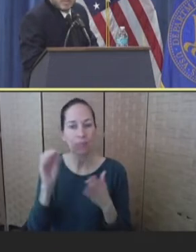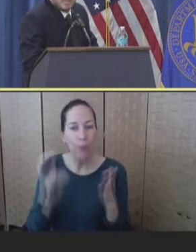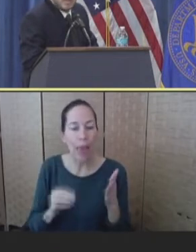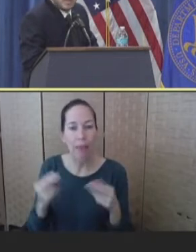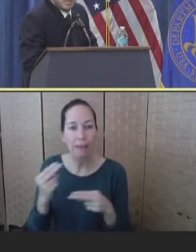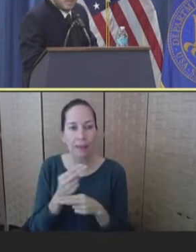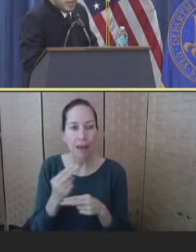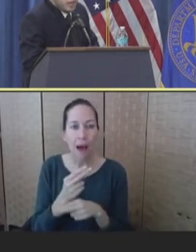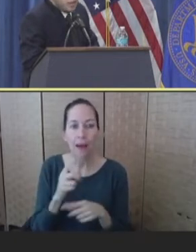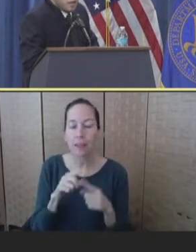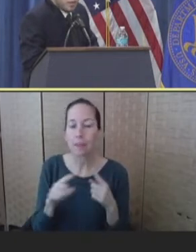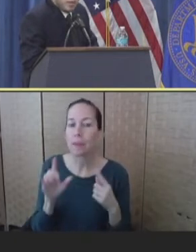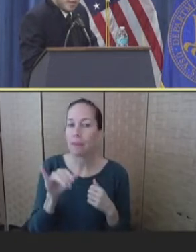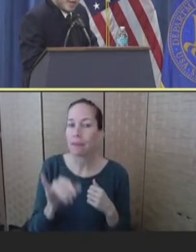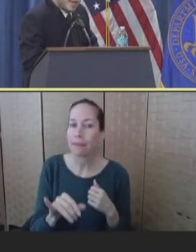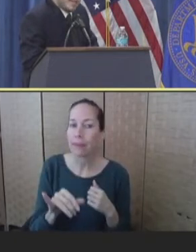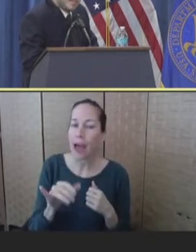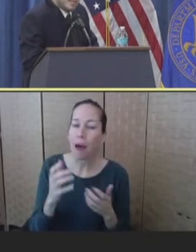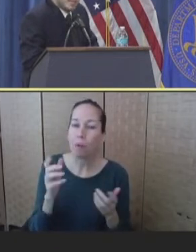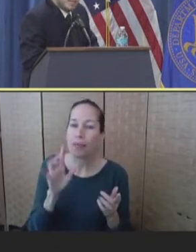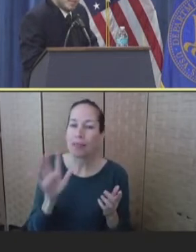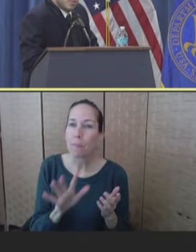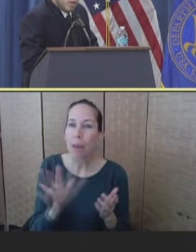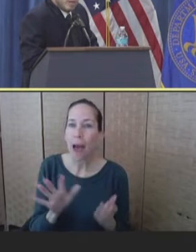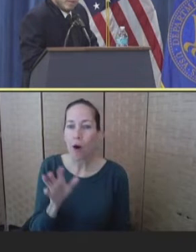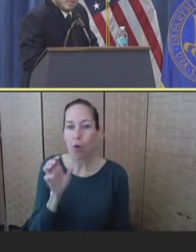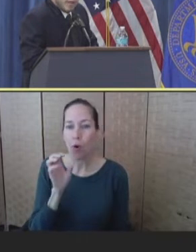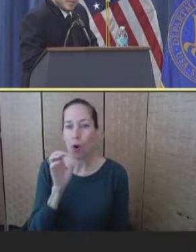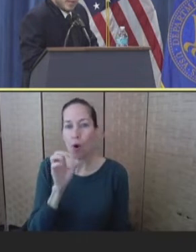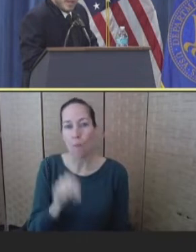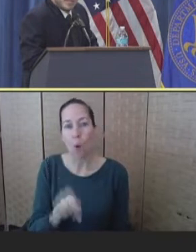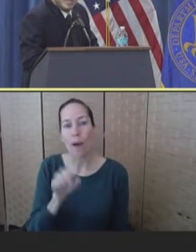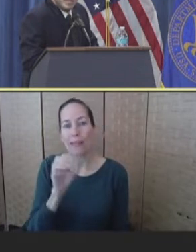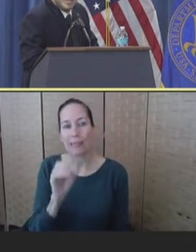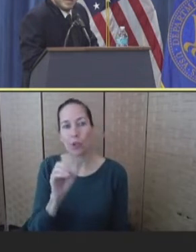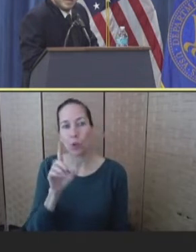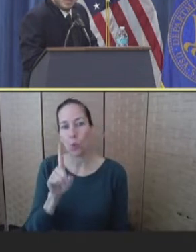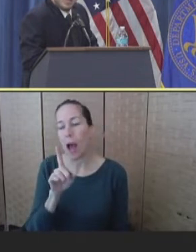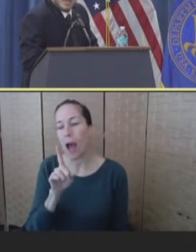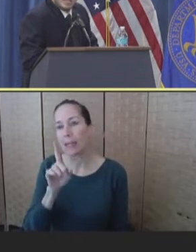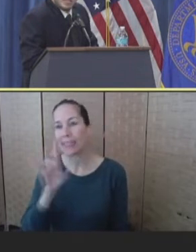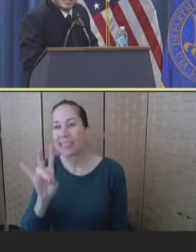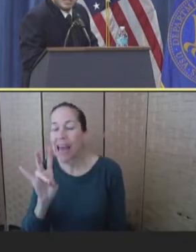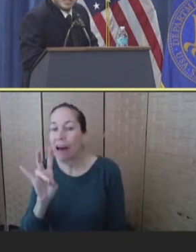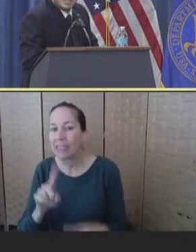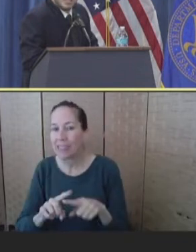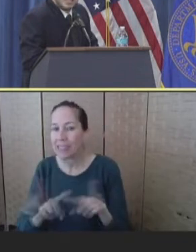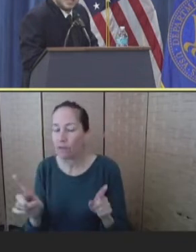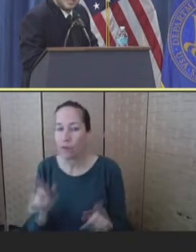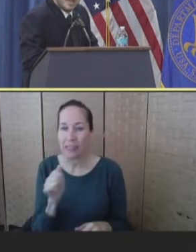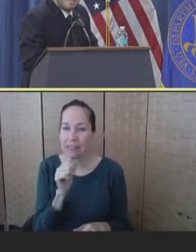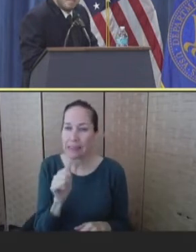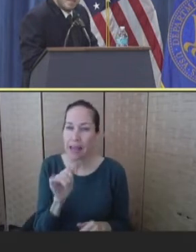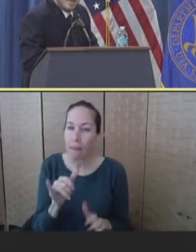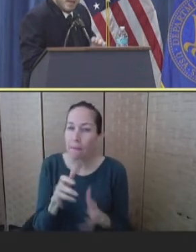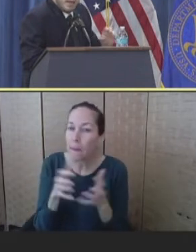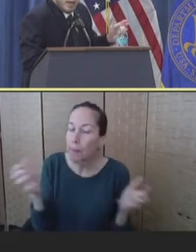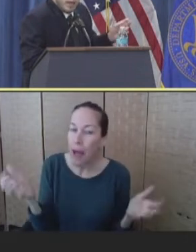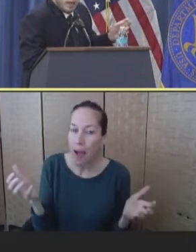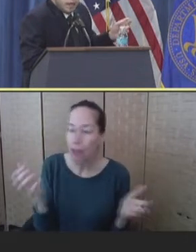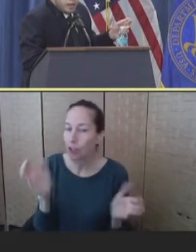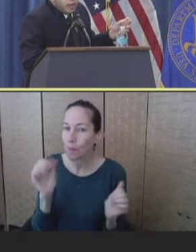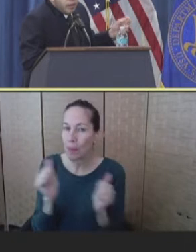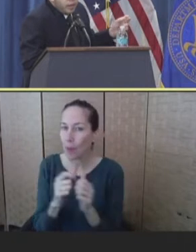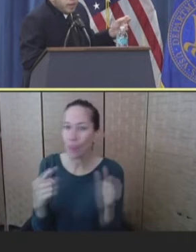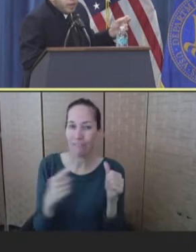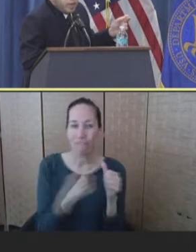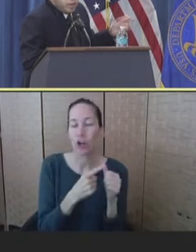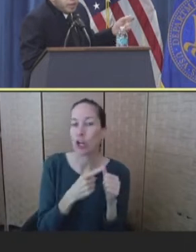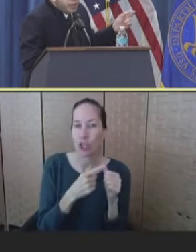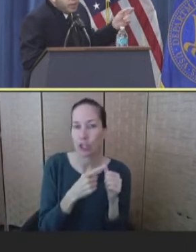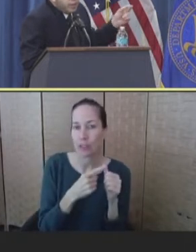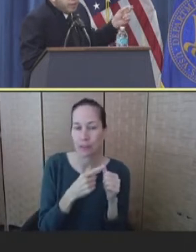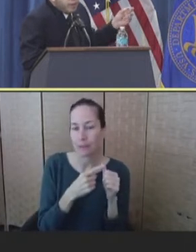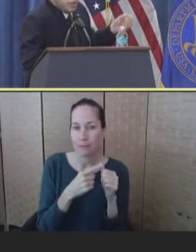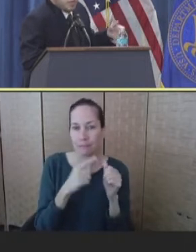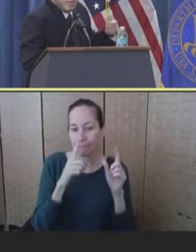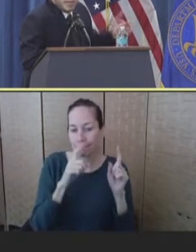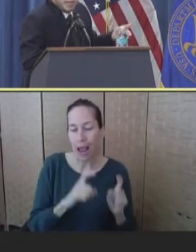So, not as strong of an effect as the initial analysis suggesting that the initial vaccination